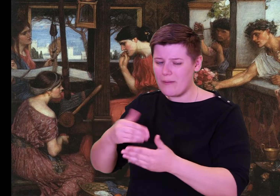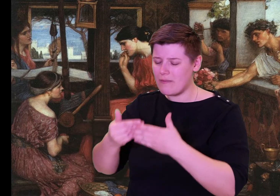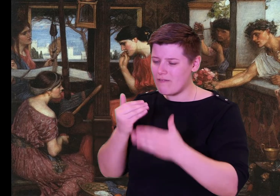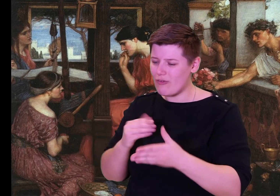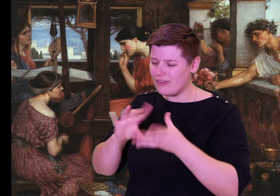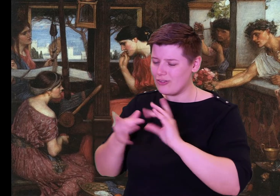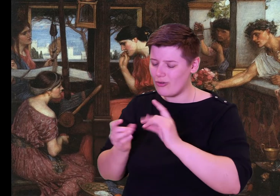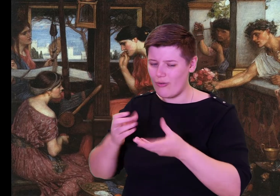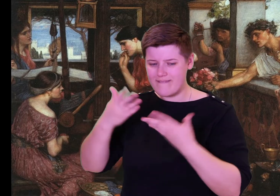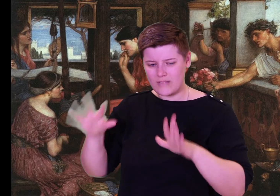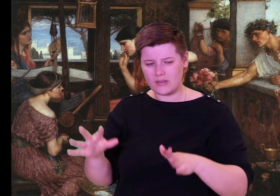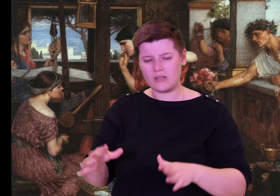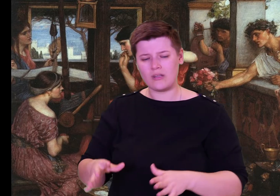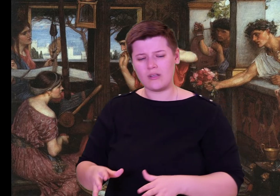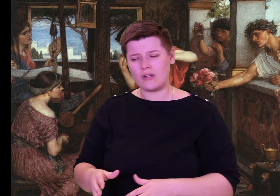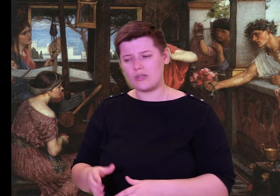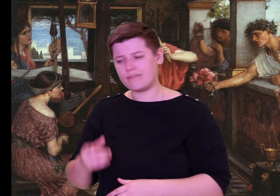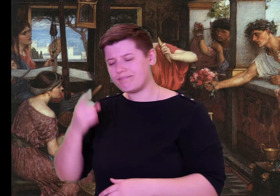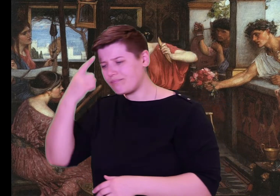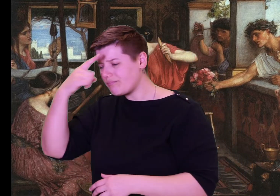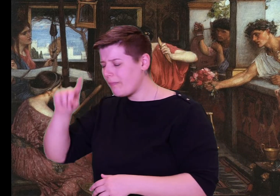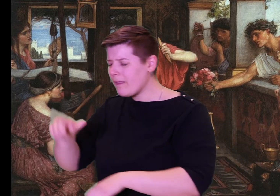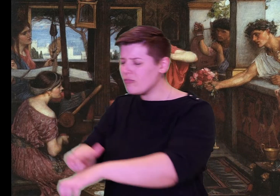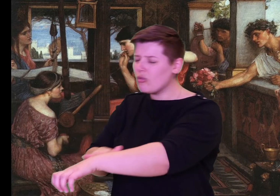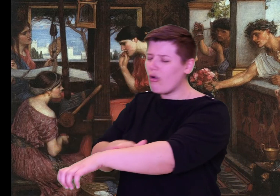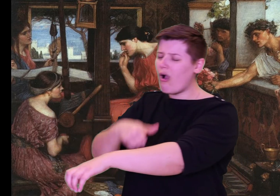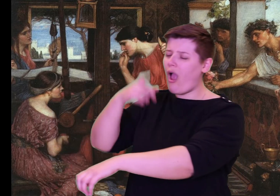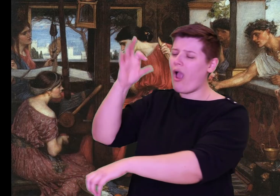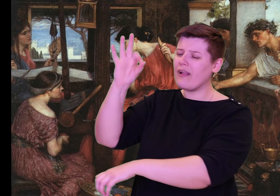equal him in cleverness.